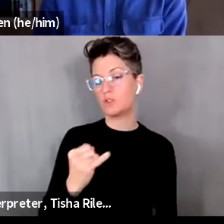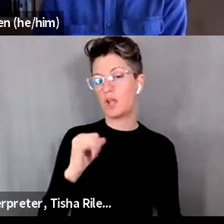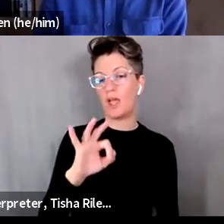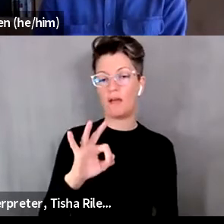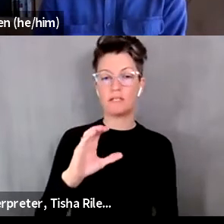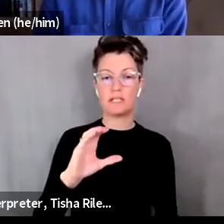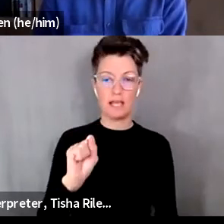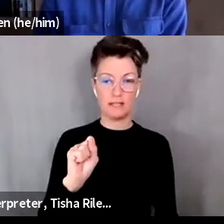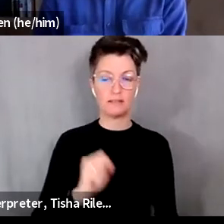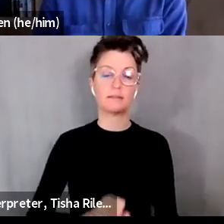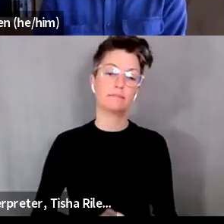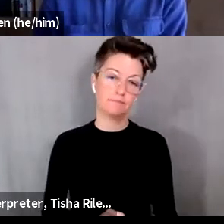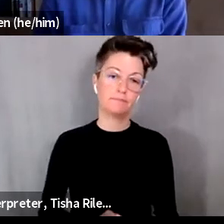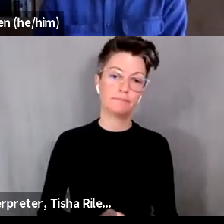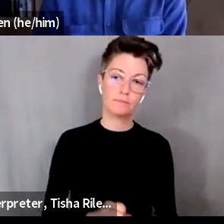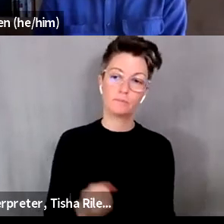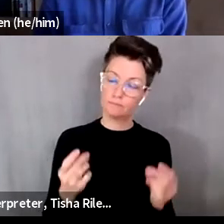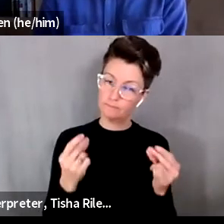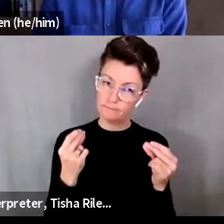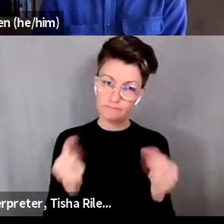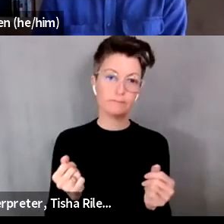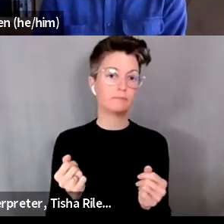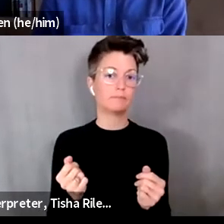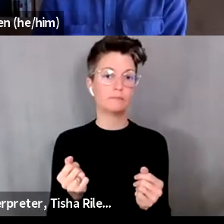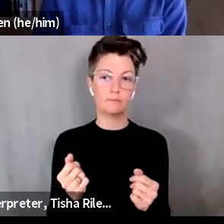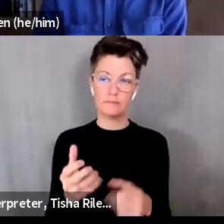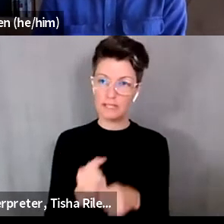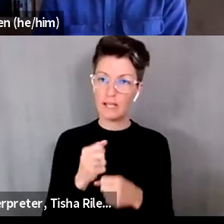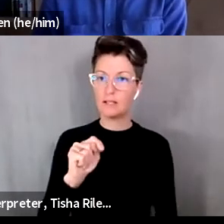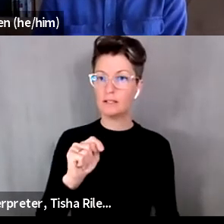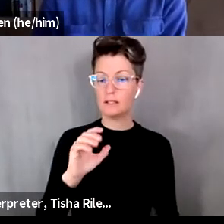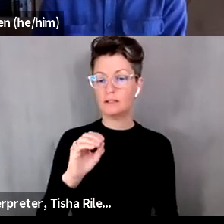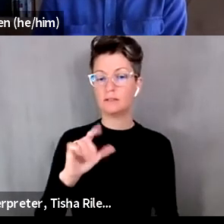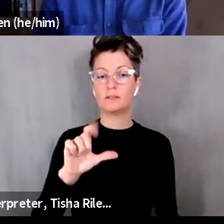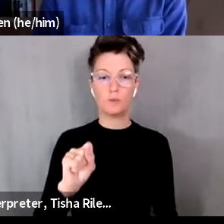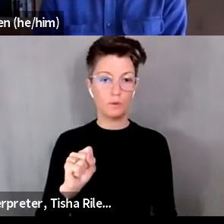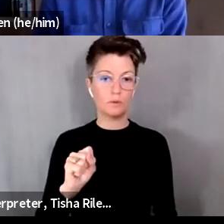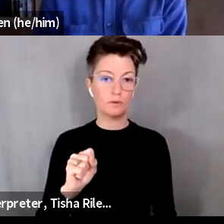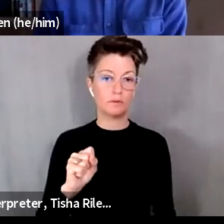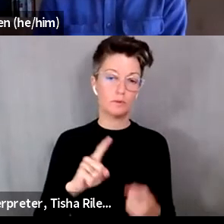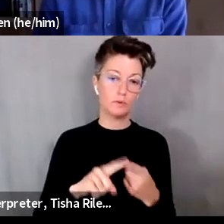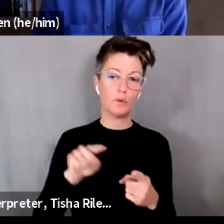right away to, to actually get those tools in the hands of organizations that can use them.